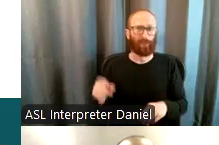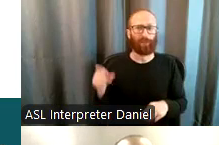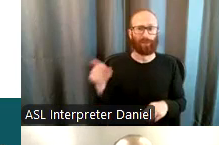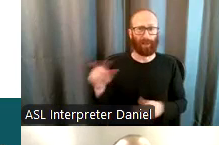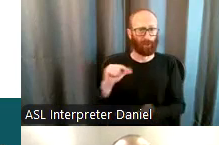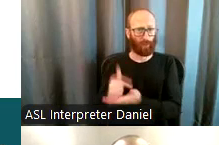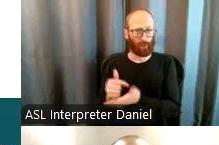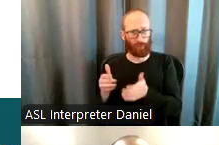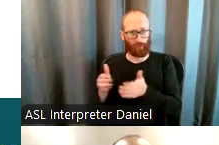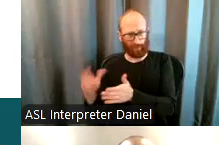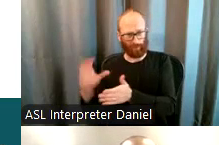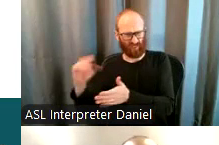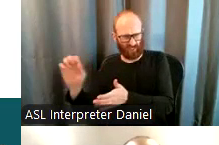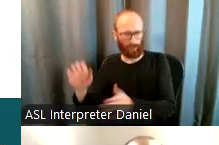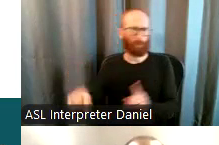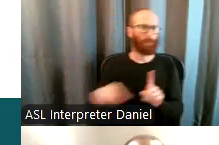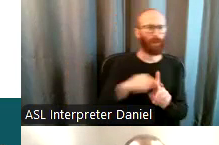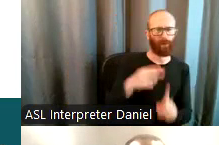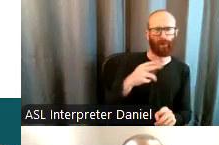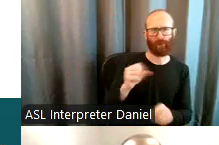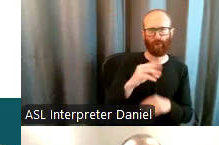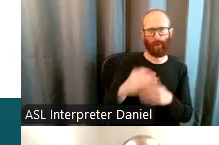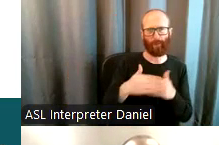the high school and Beyond plan can open doors for students in Washington